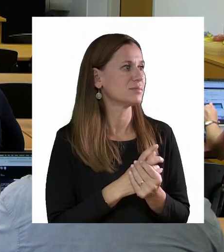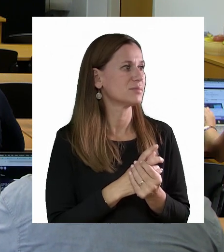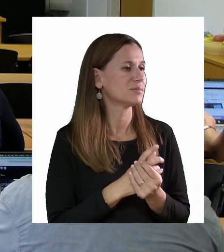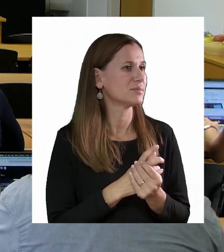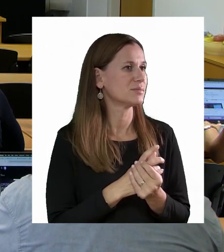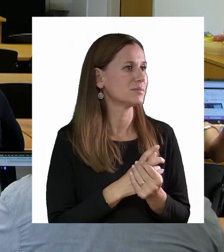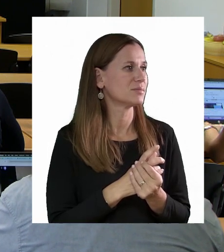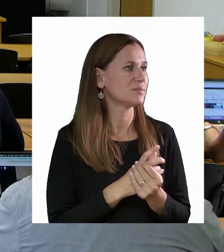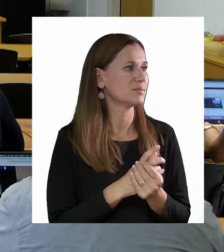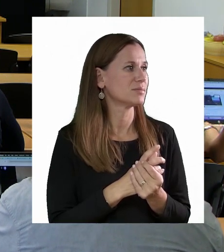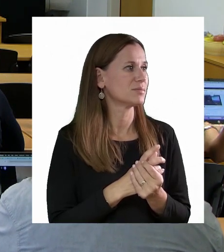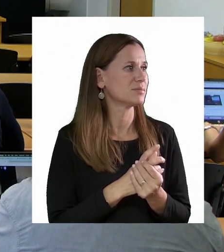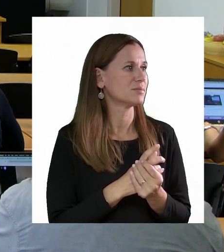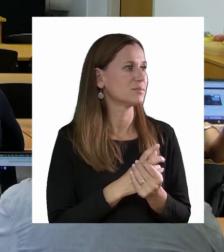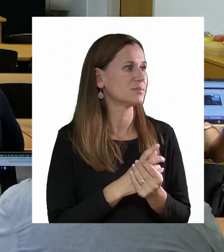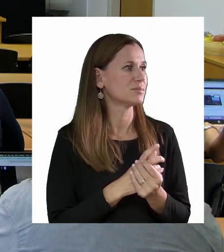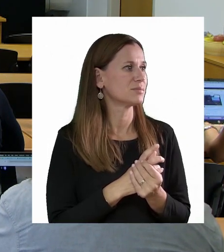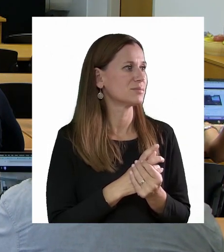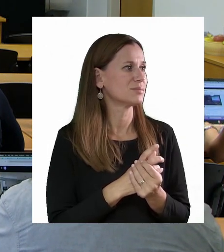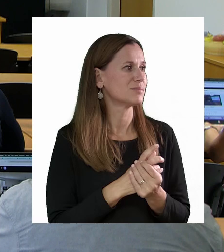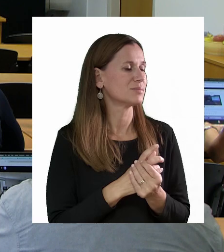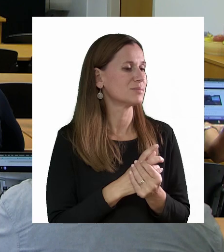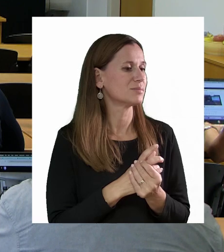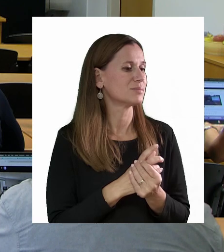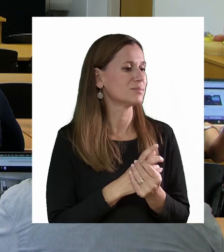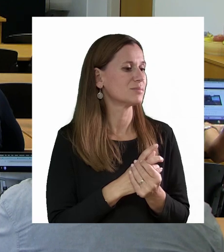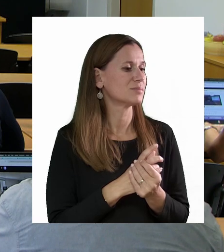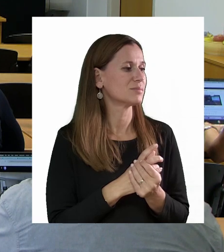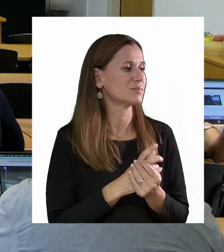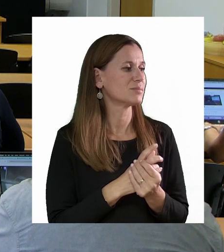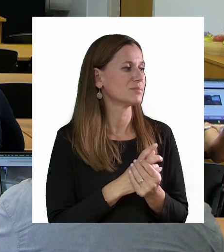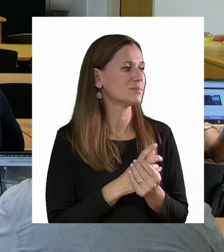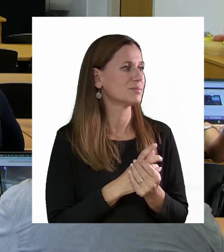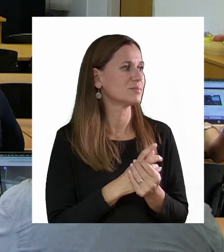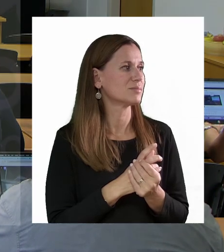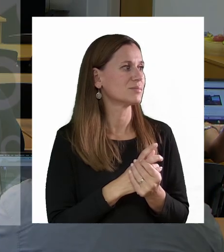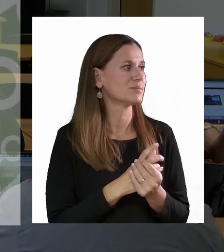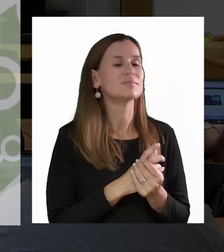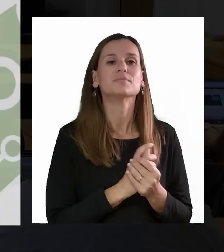I will move to the slide. Okay. Here. And you just tell me when you need me to change the next slide.